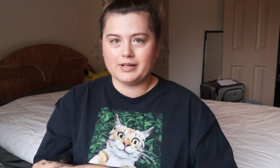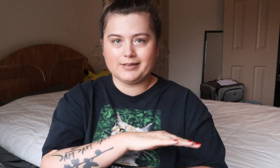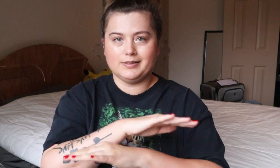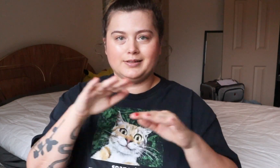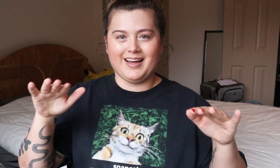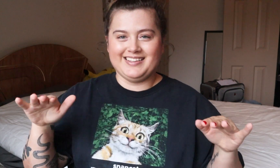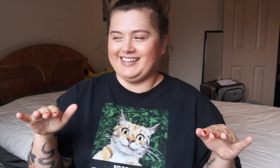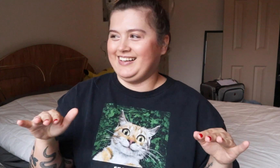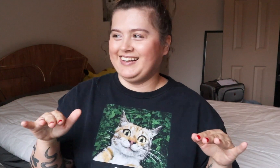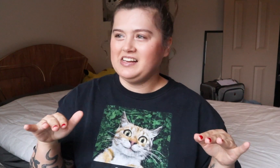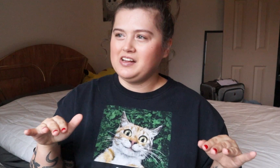That's it.